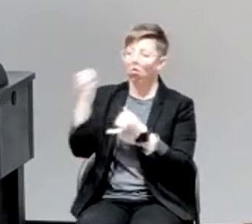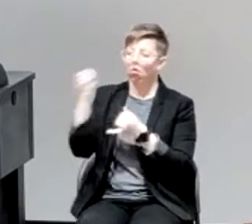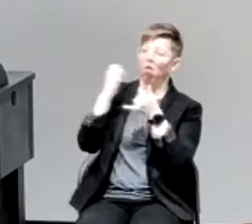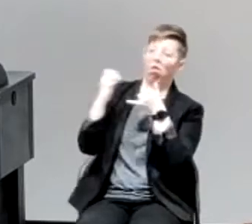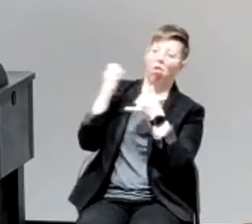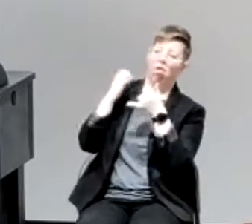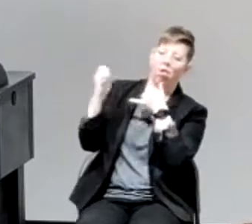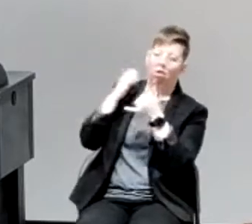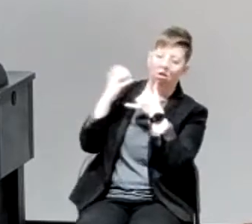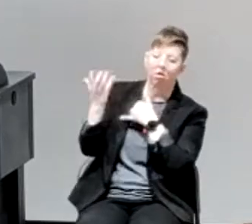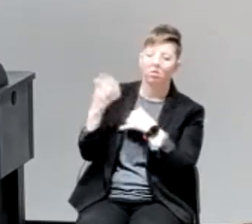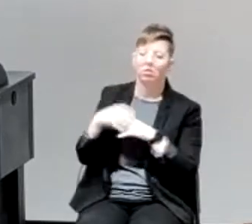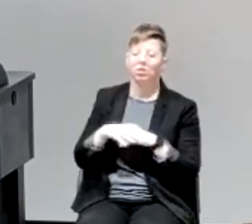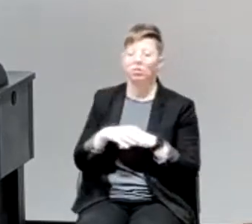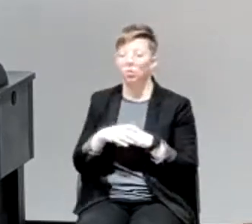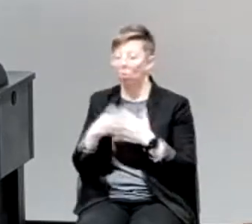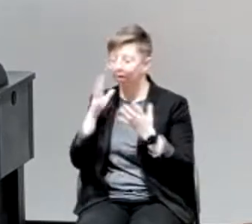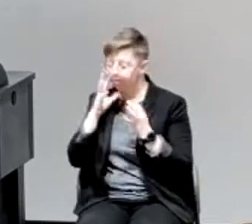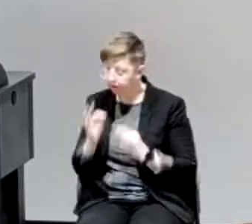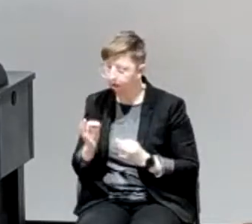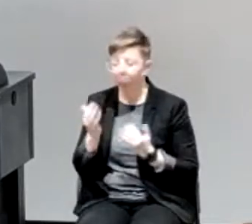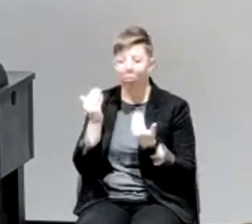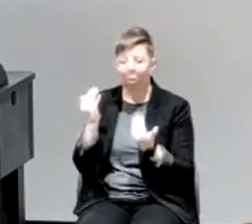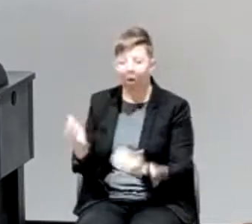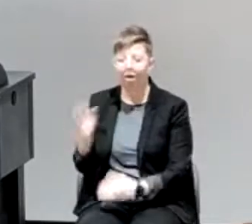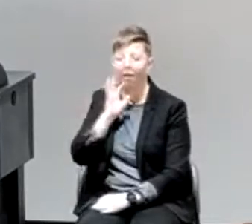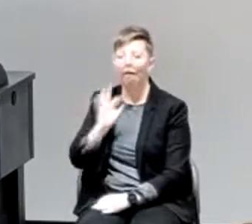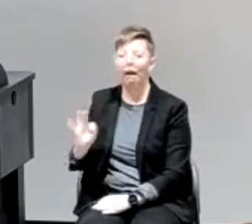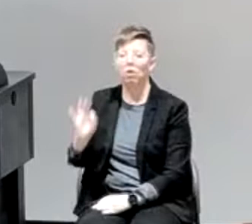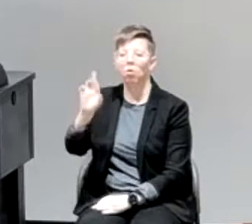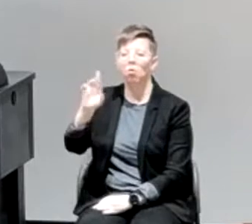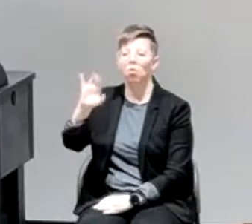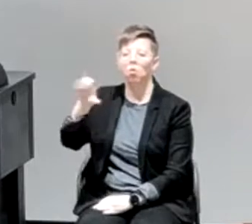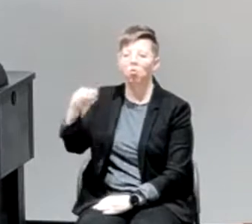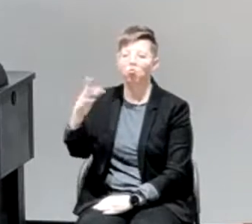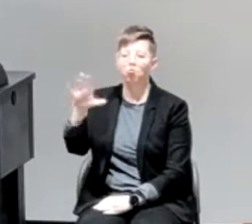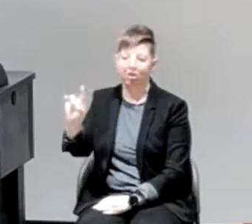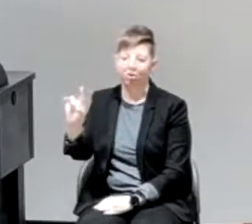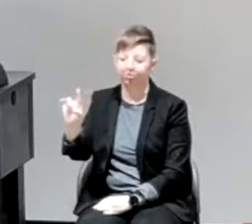So when I became licensed, I was licensed for two and social workers began do call and